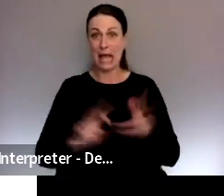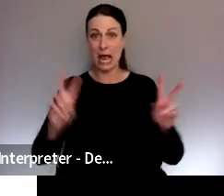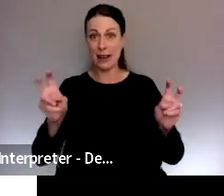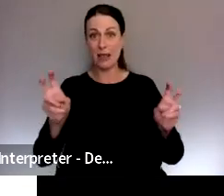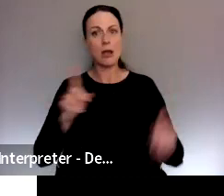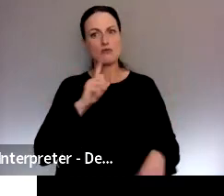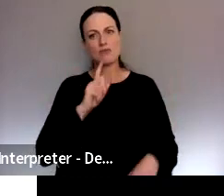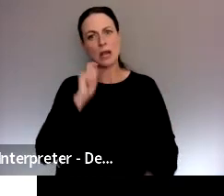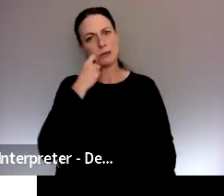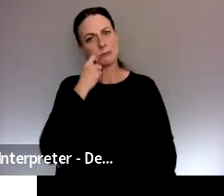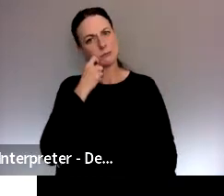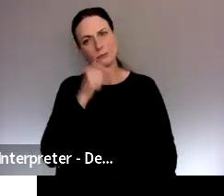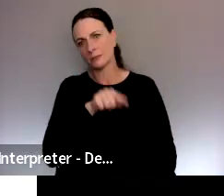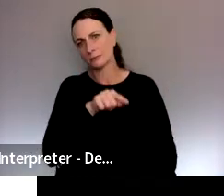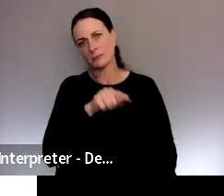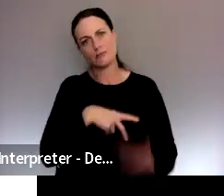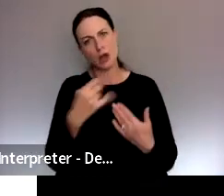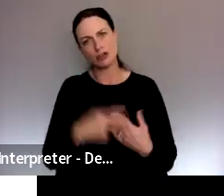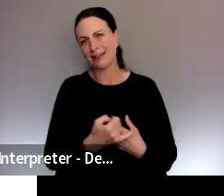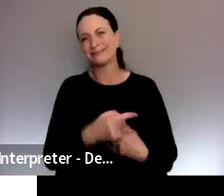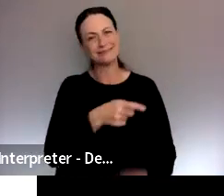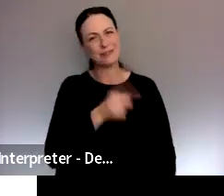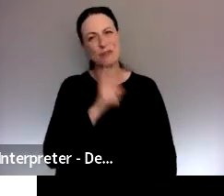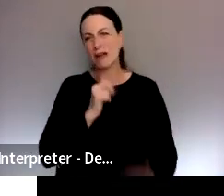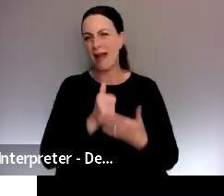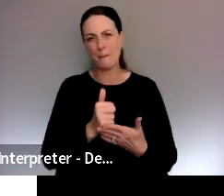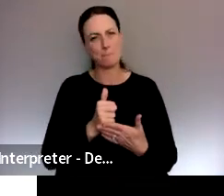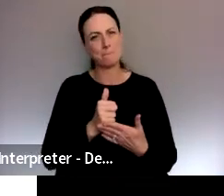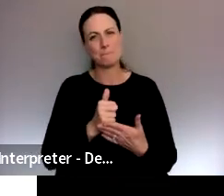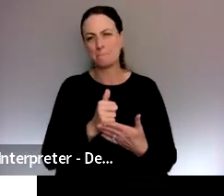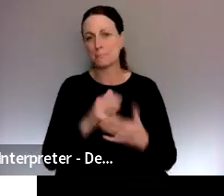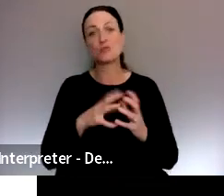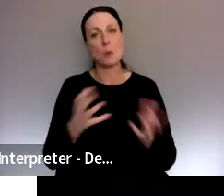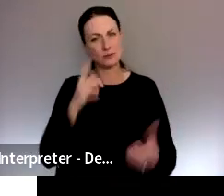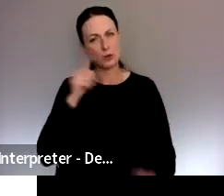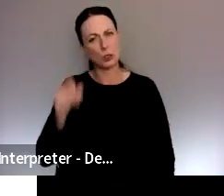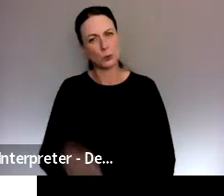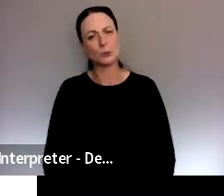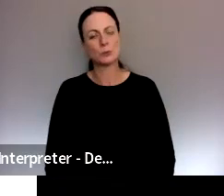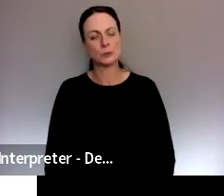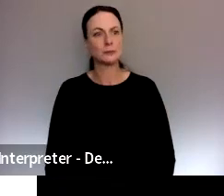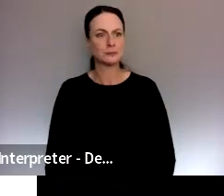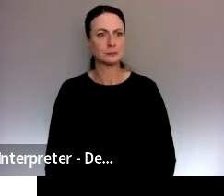I thought, was a really neat initiative, and I think that might be super helpful for you.